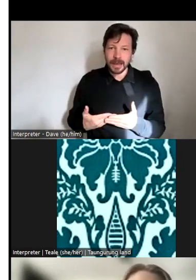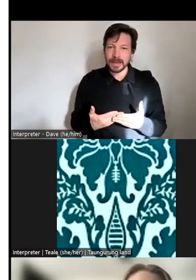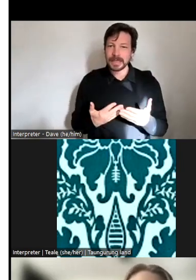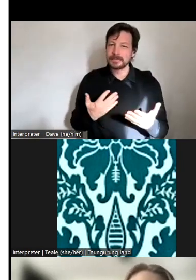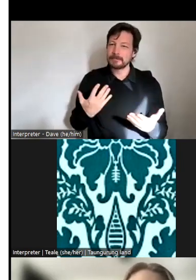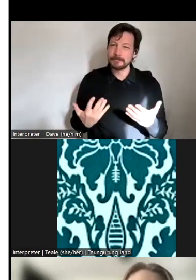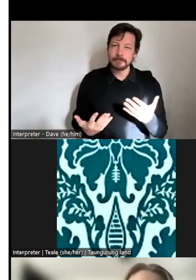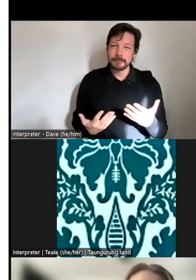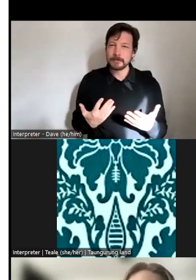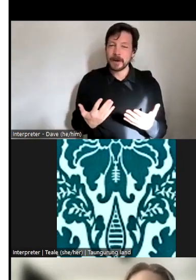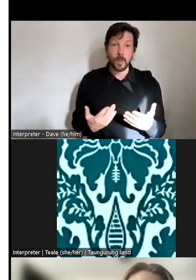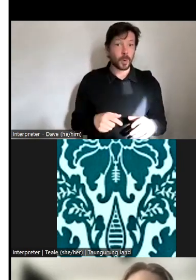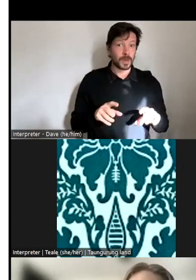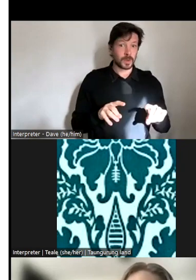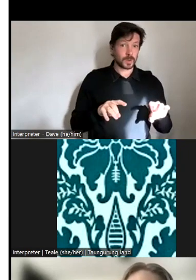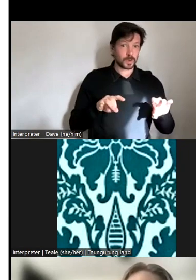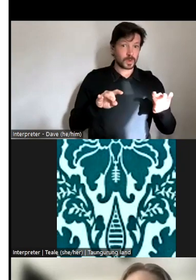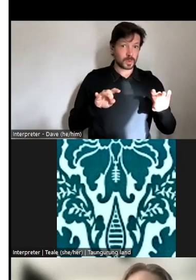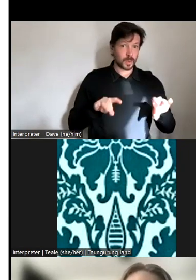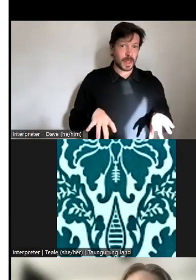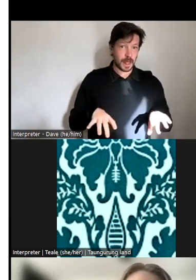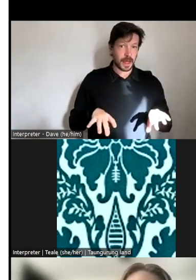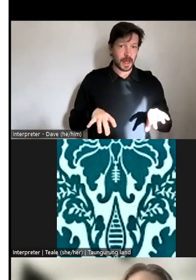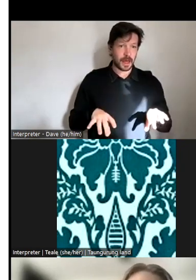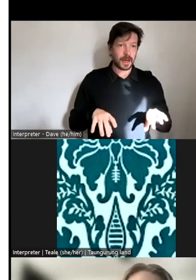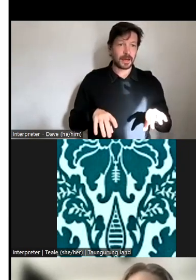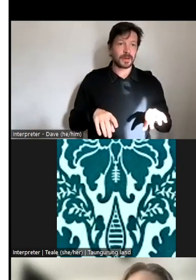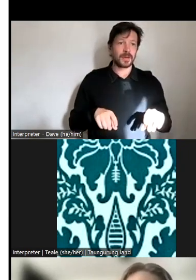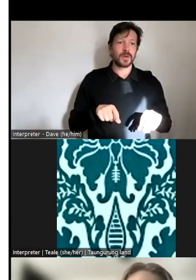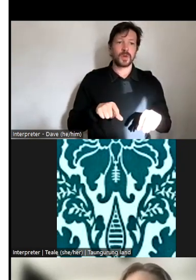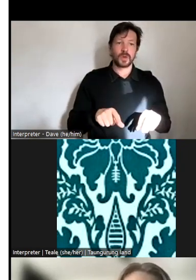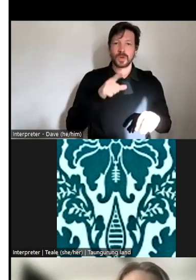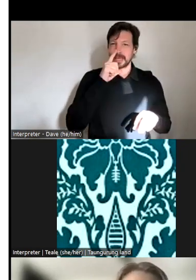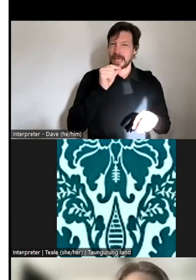In Australia, there is access to reproductive carrier screening